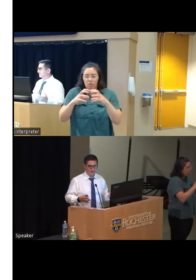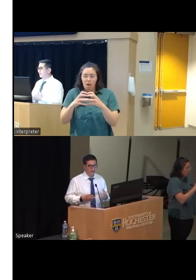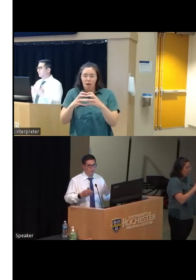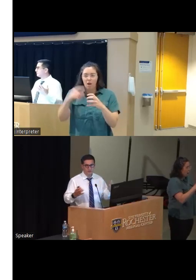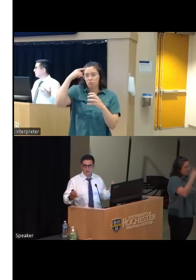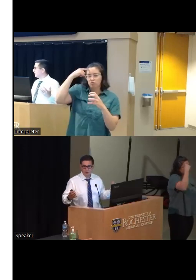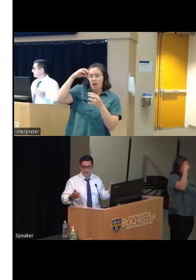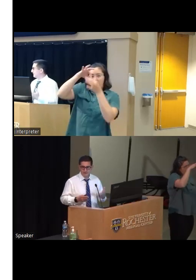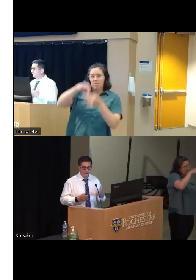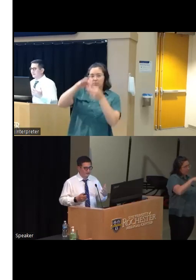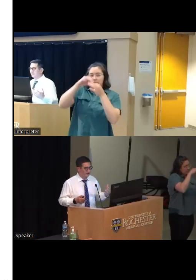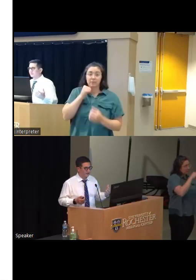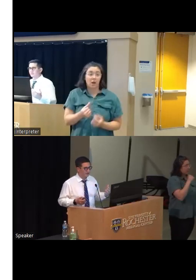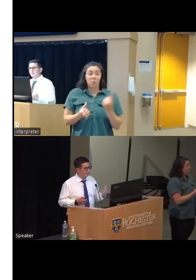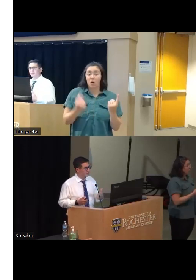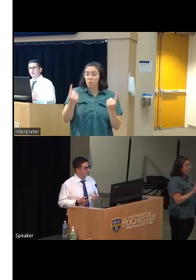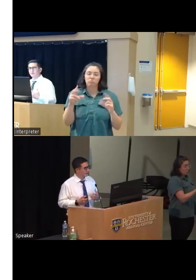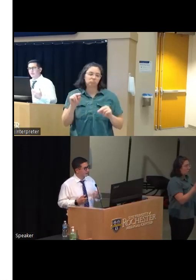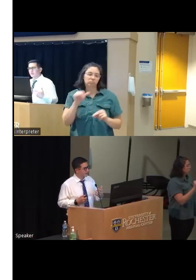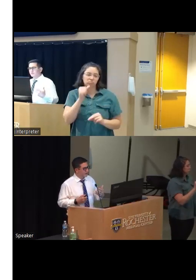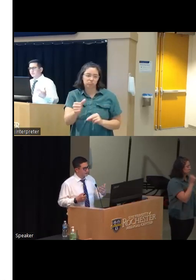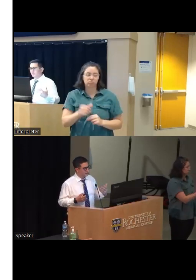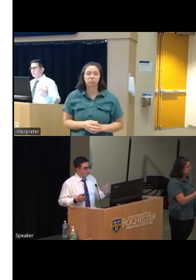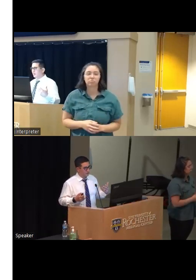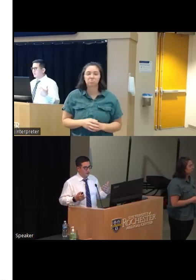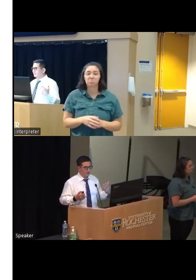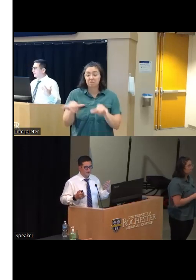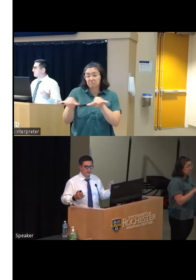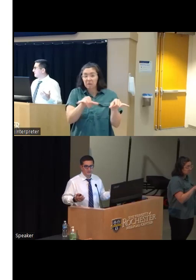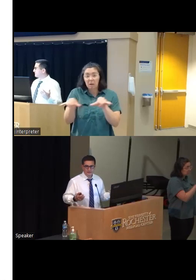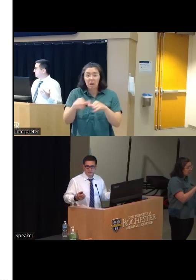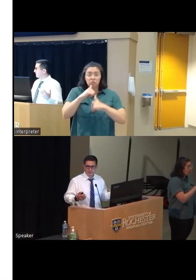Brain it's not one to one it's not exactly the same but there are a lot of similar cell types